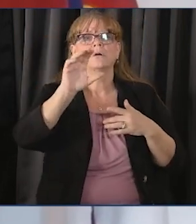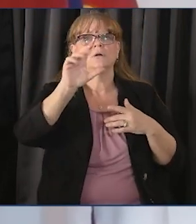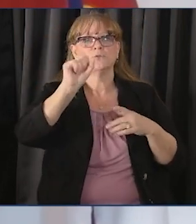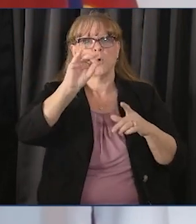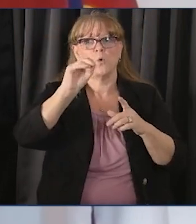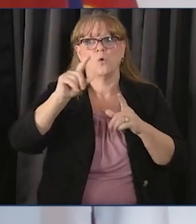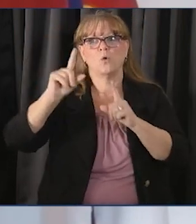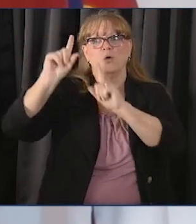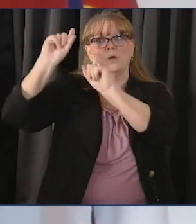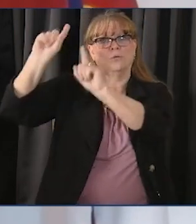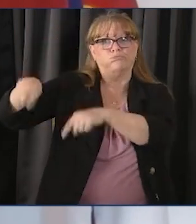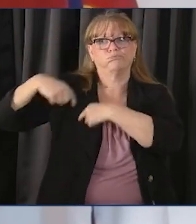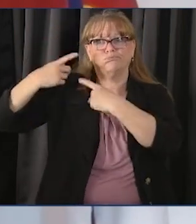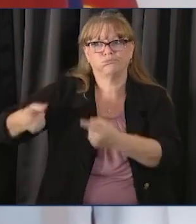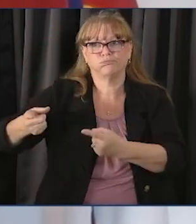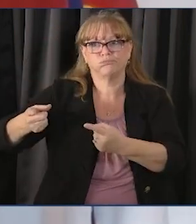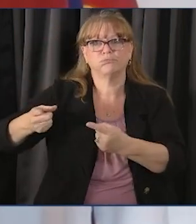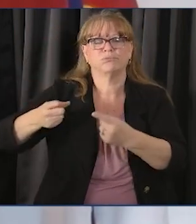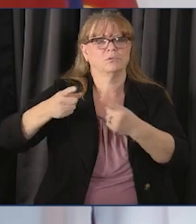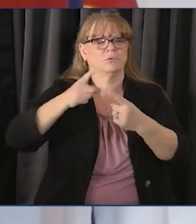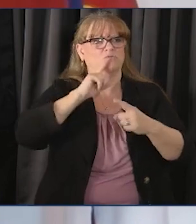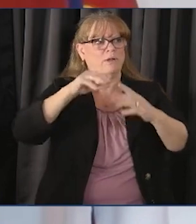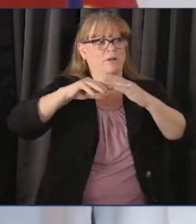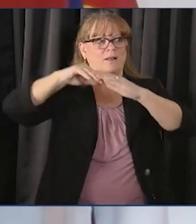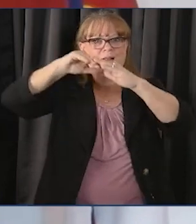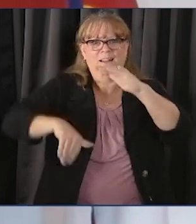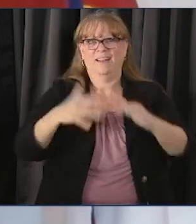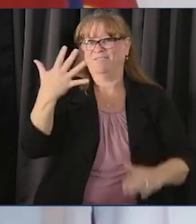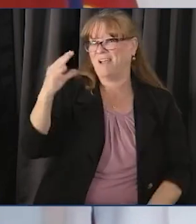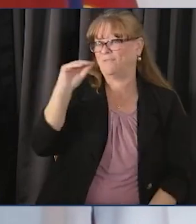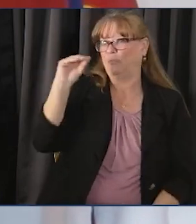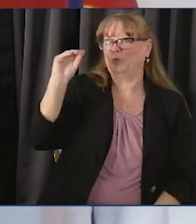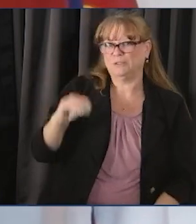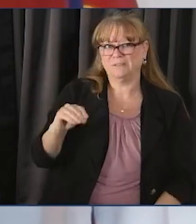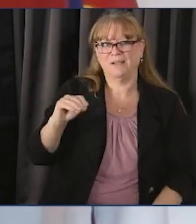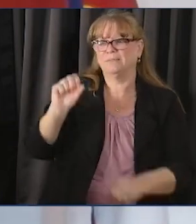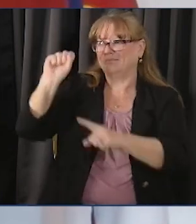It was not in December, and not only did our cases increase, but we had a much higher positivity